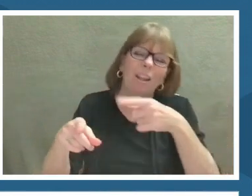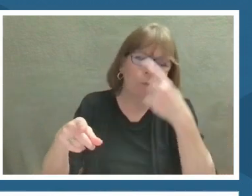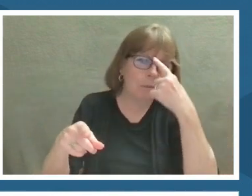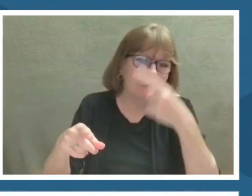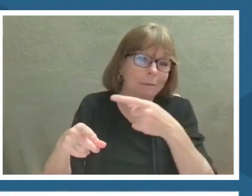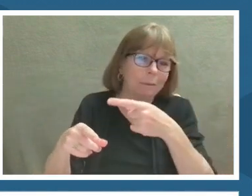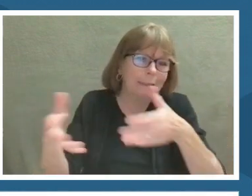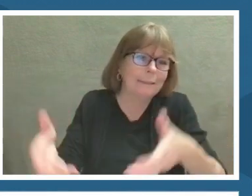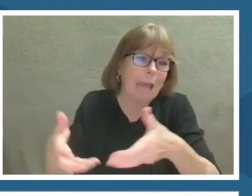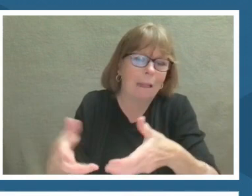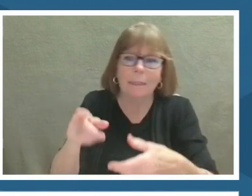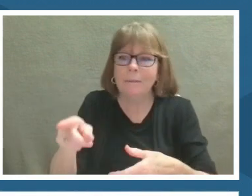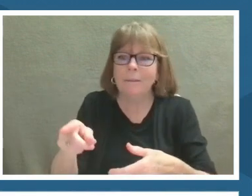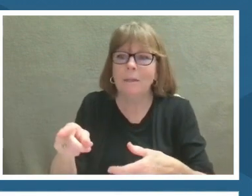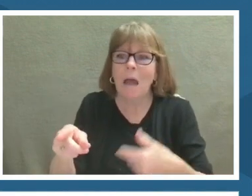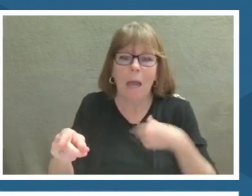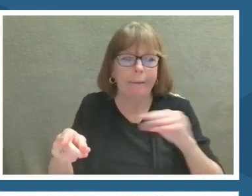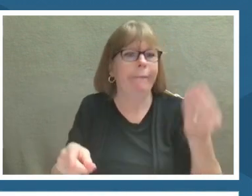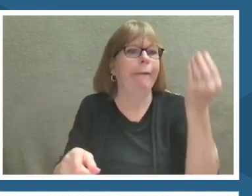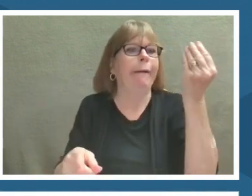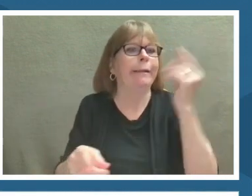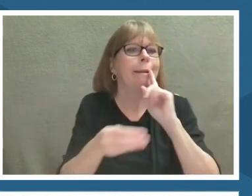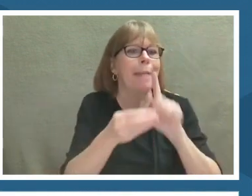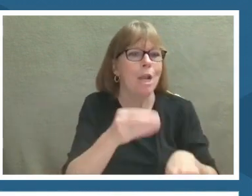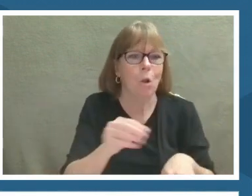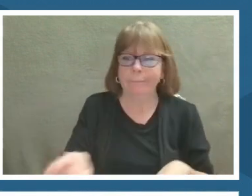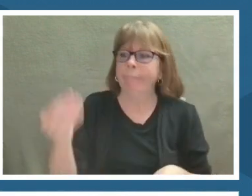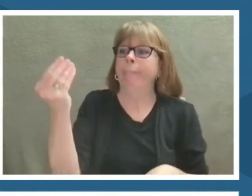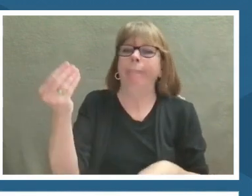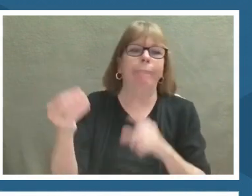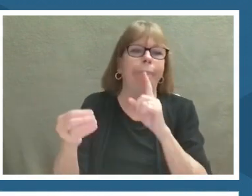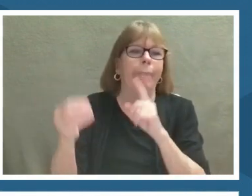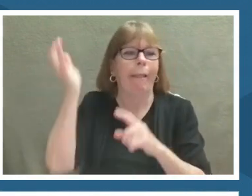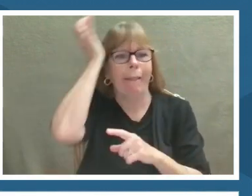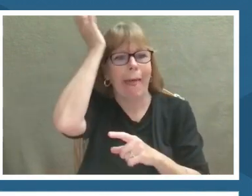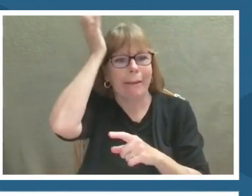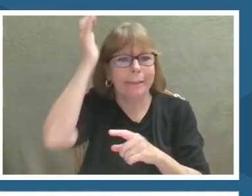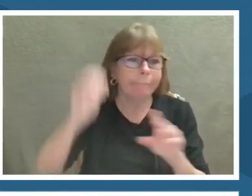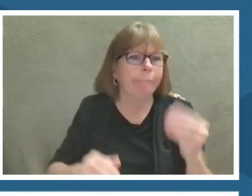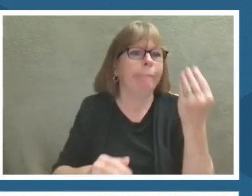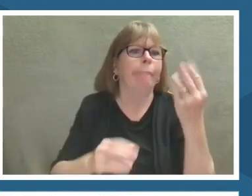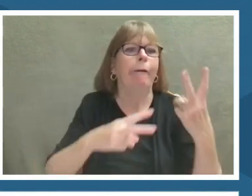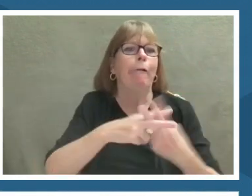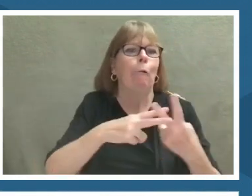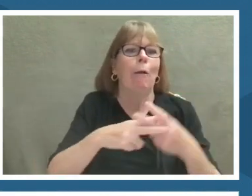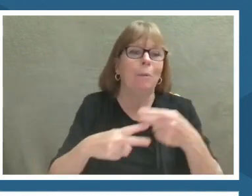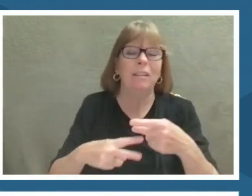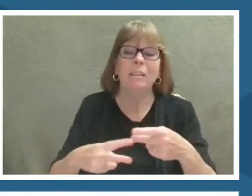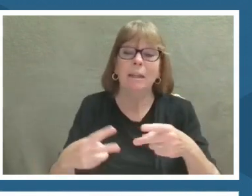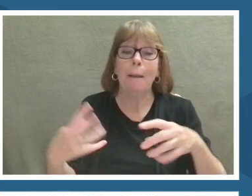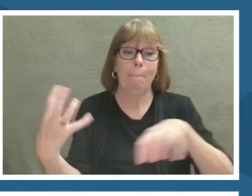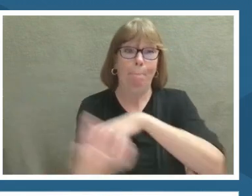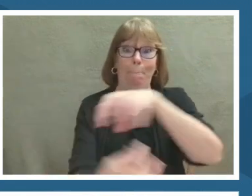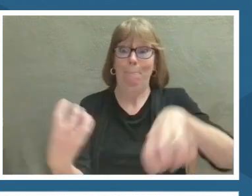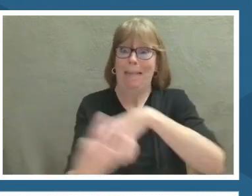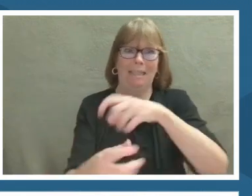this is the lettuce this is you know a cucumber um they're in the same salad